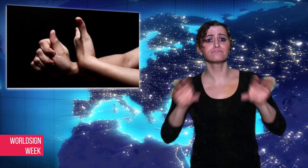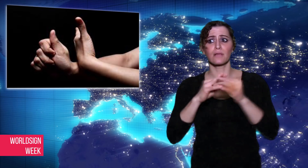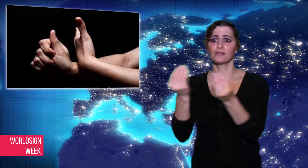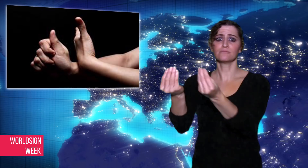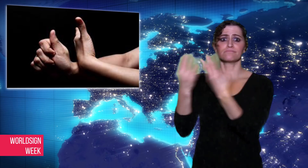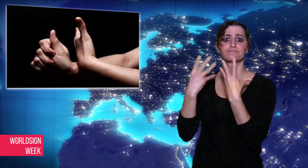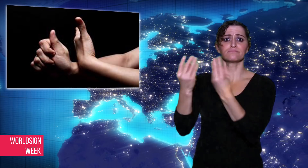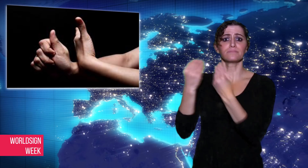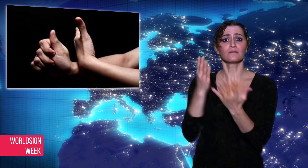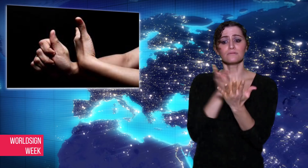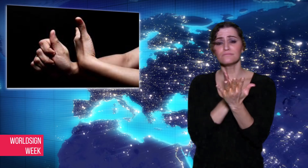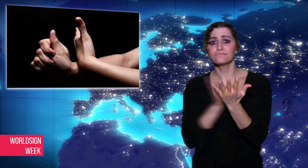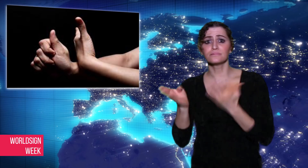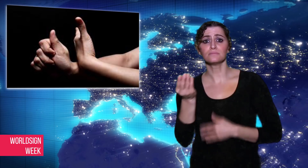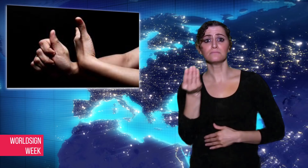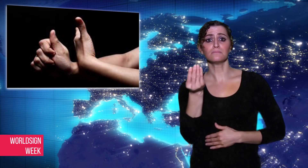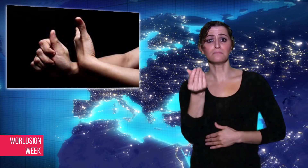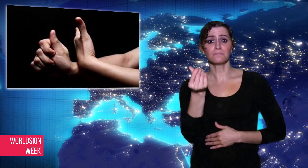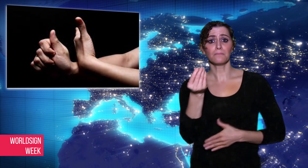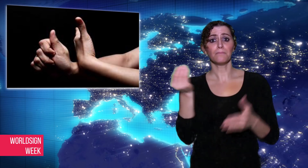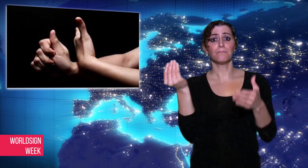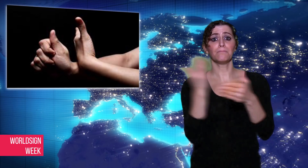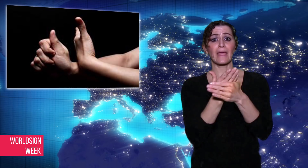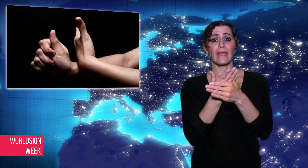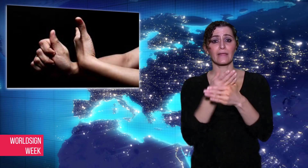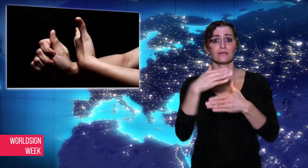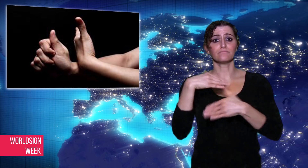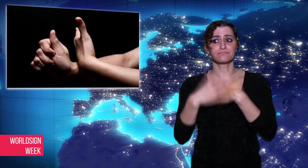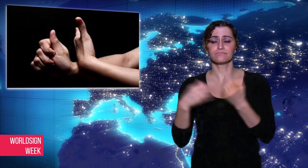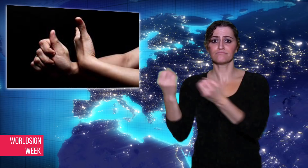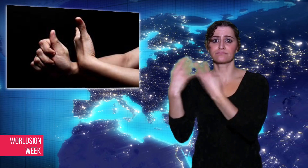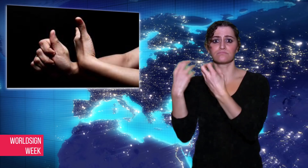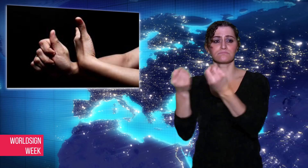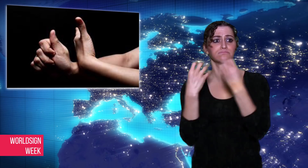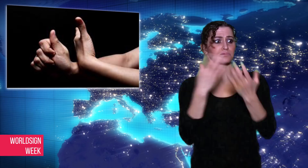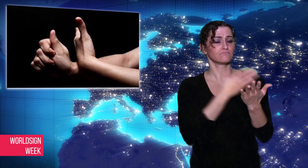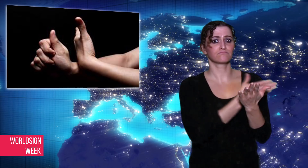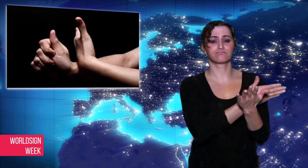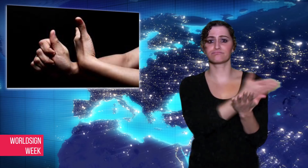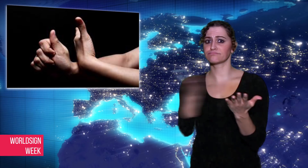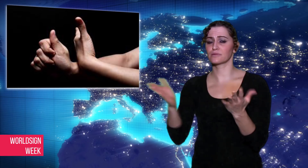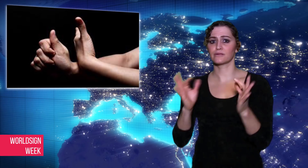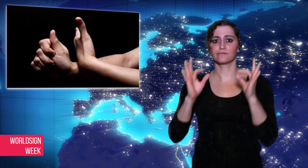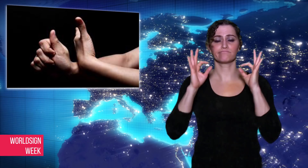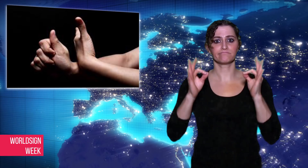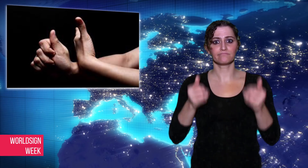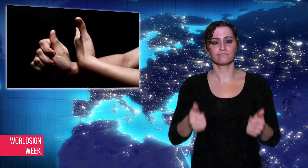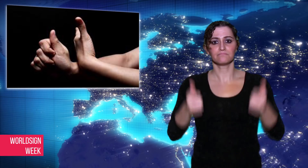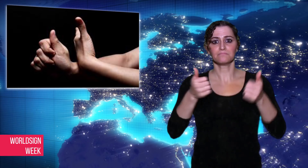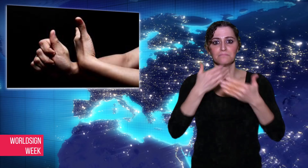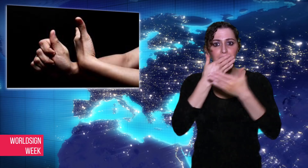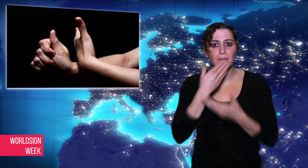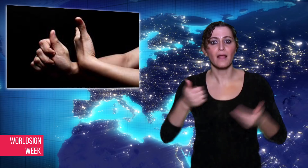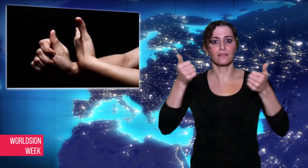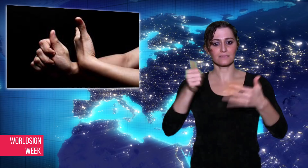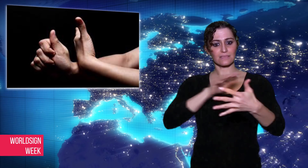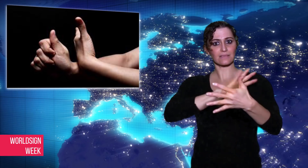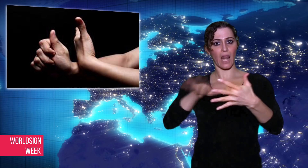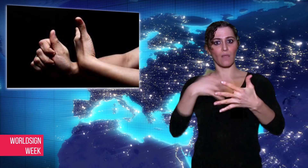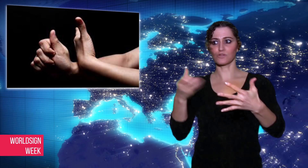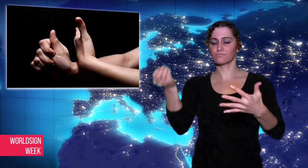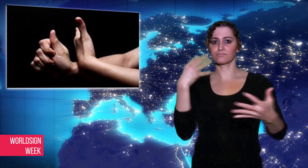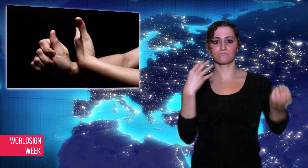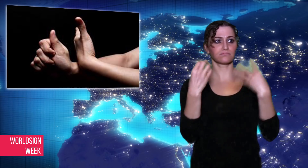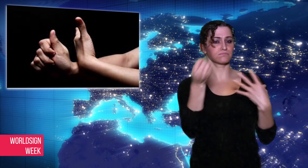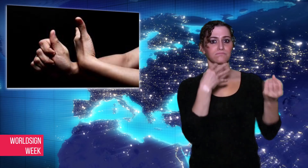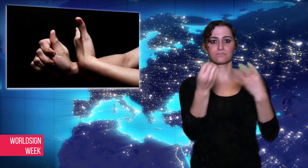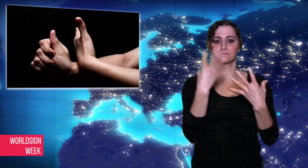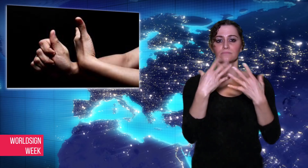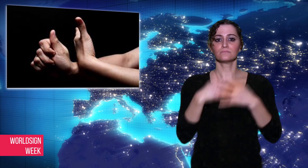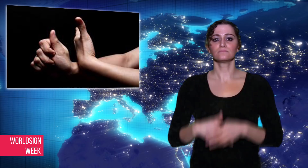of ISL interpreters, deaf interpreters